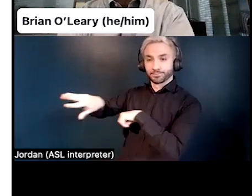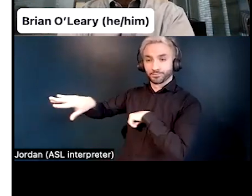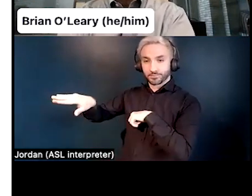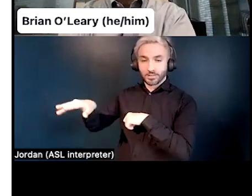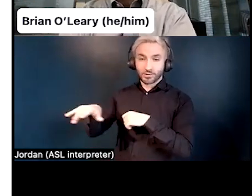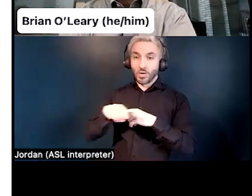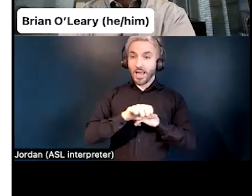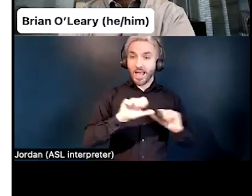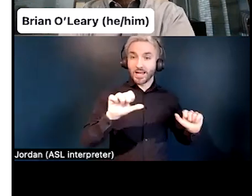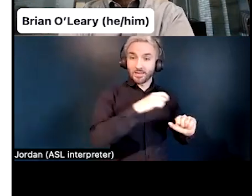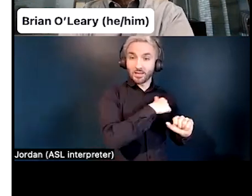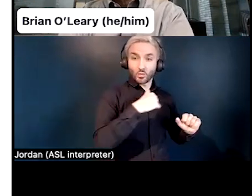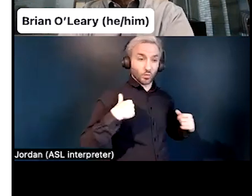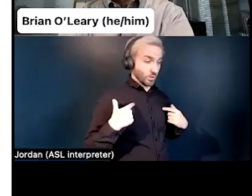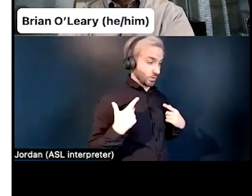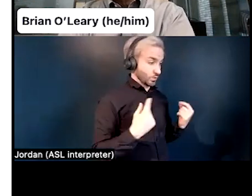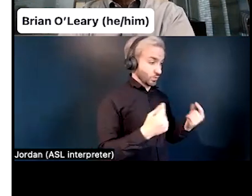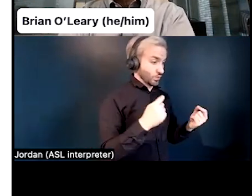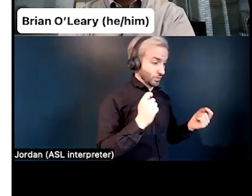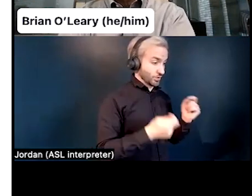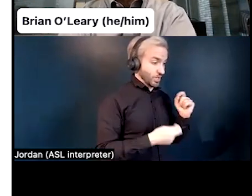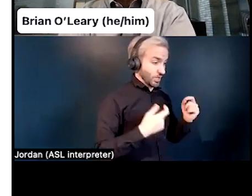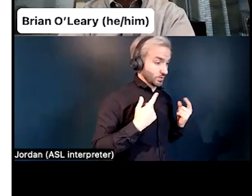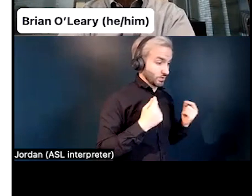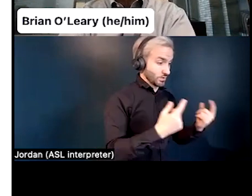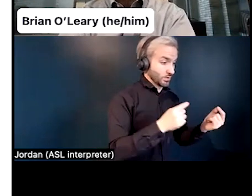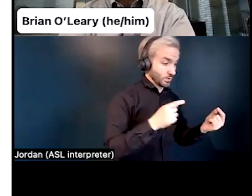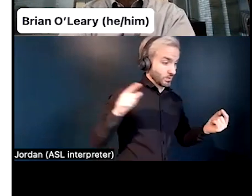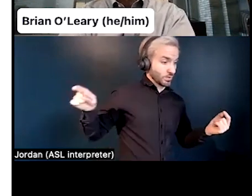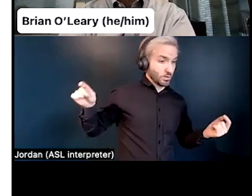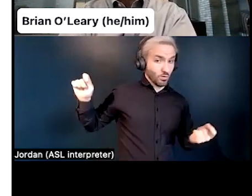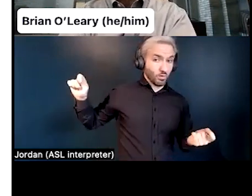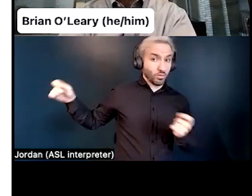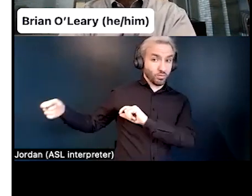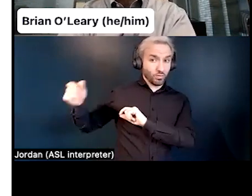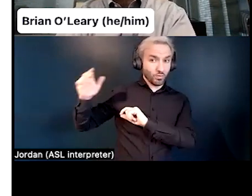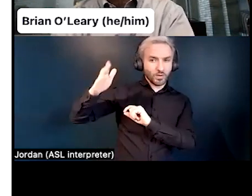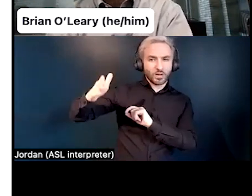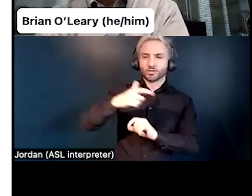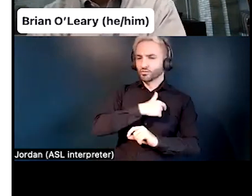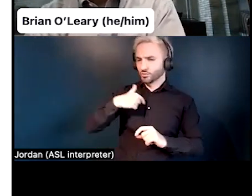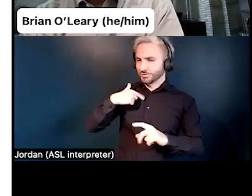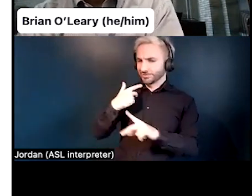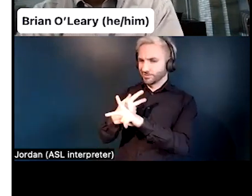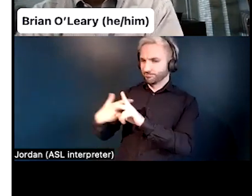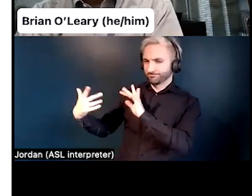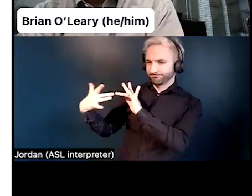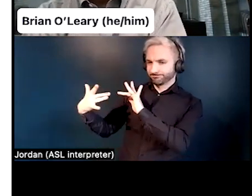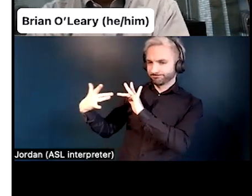change, we talk to BookNet on a regular basis. So, we have a couple of things that are in work,